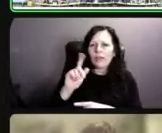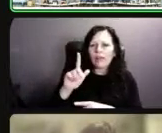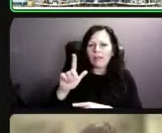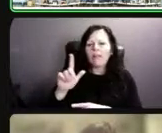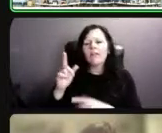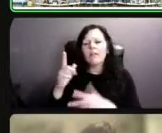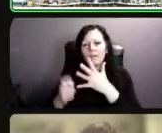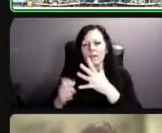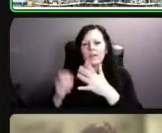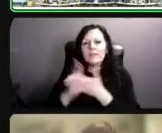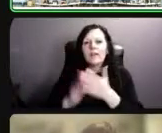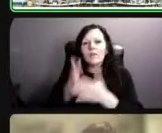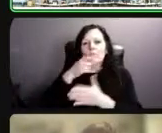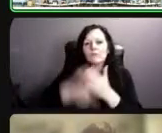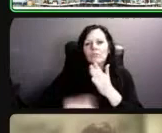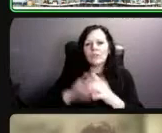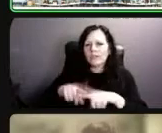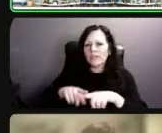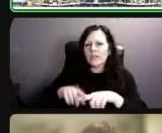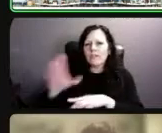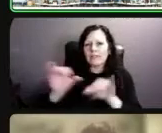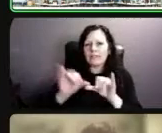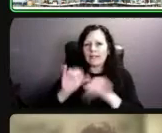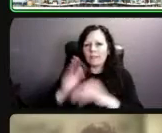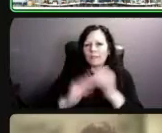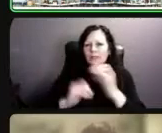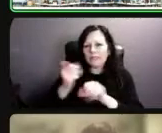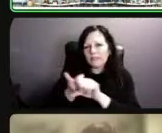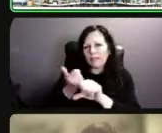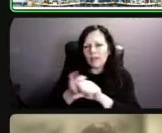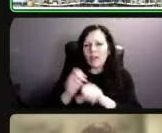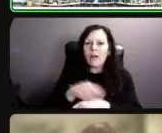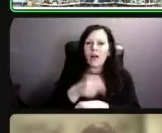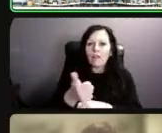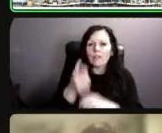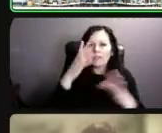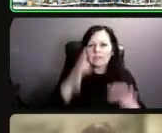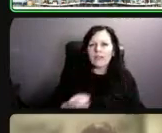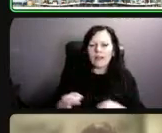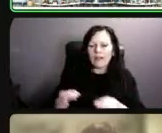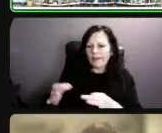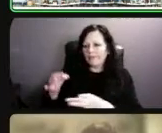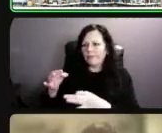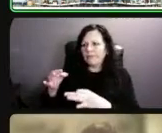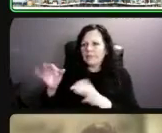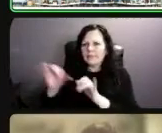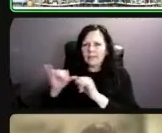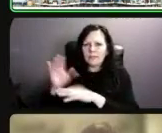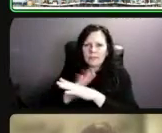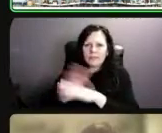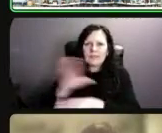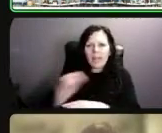WHOLESALER OR RESTAURANT HOTEL